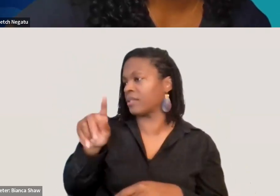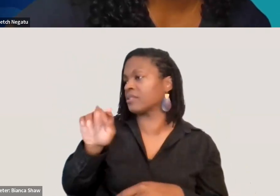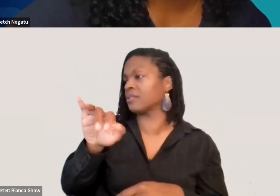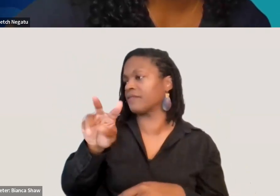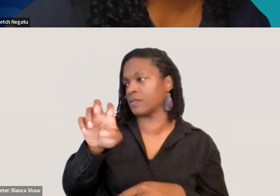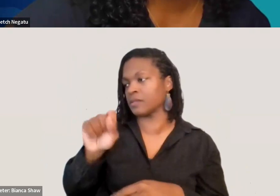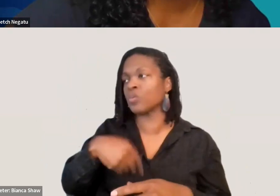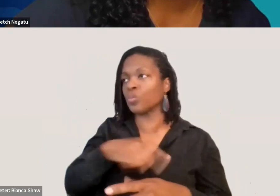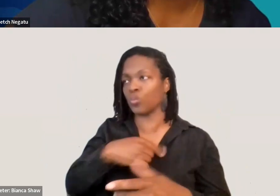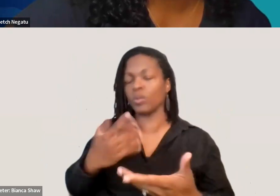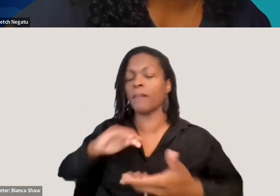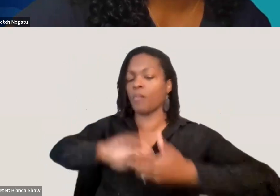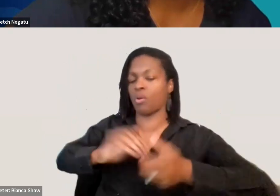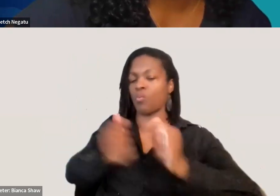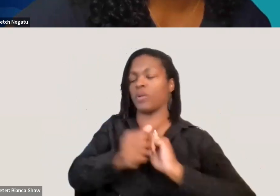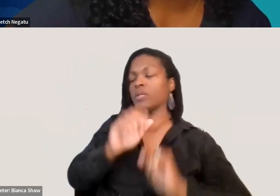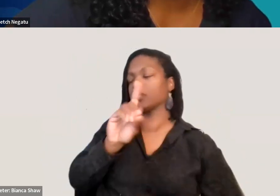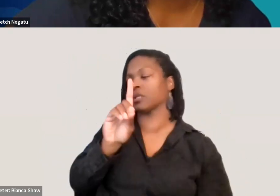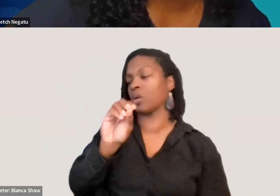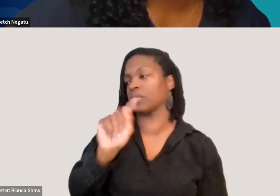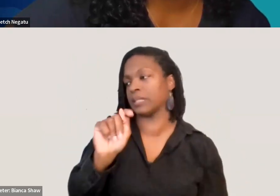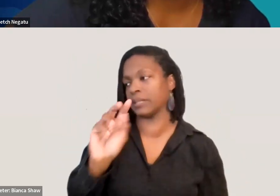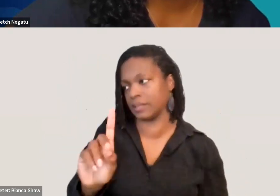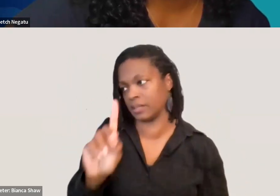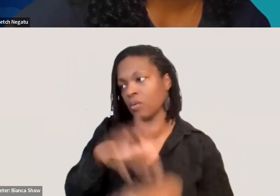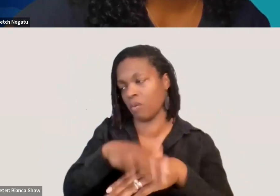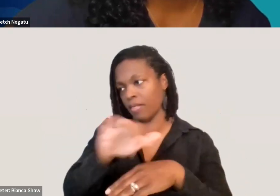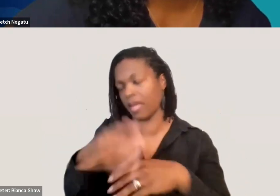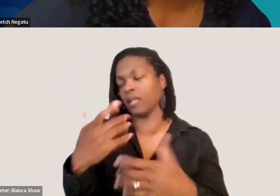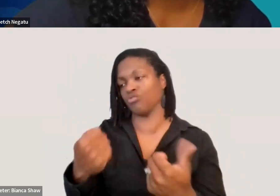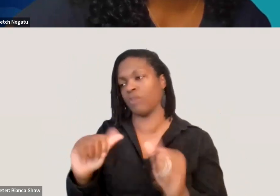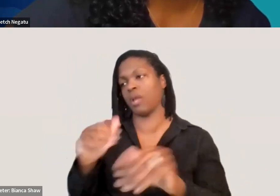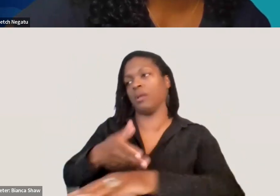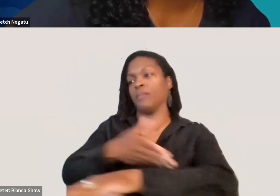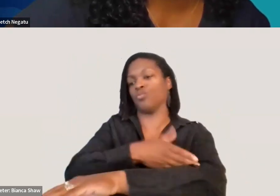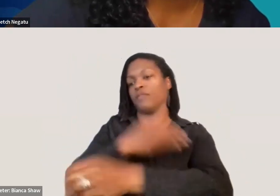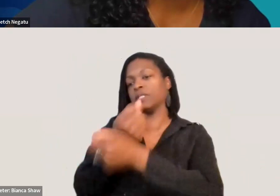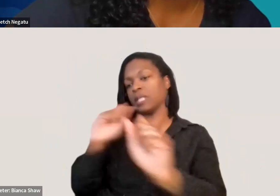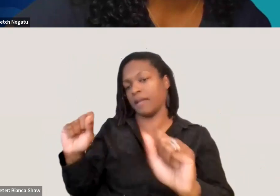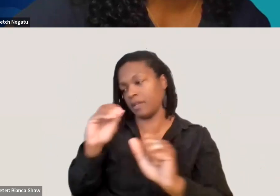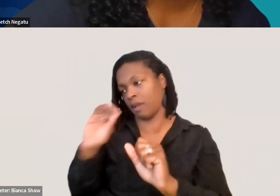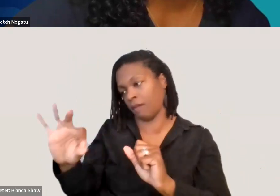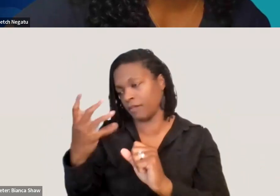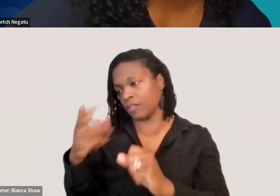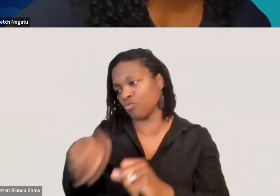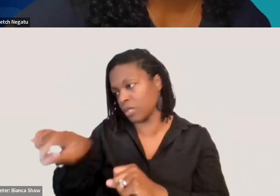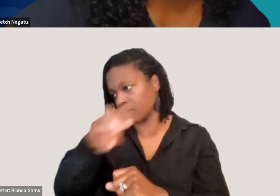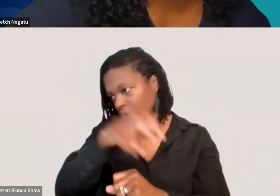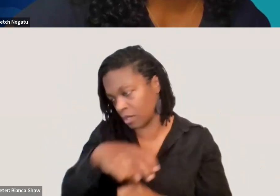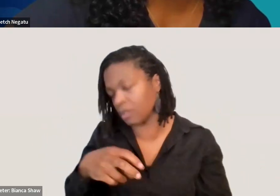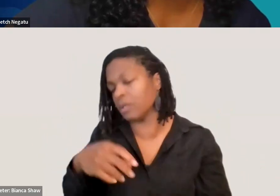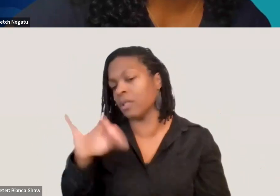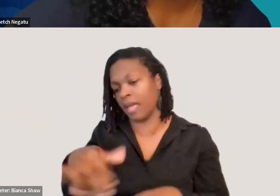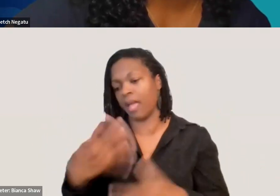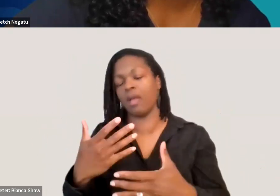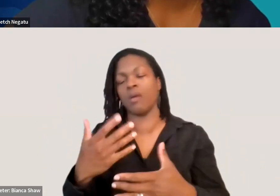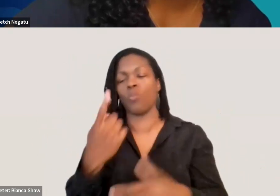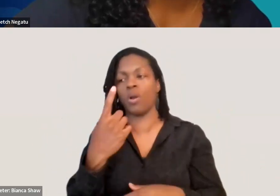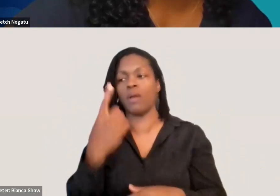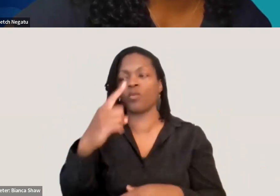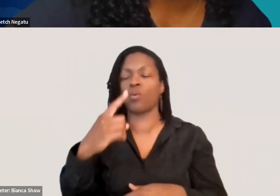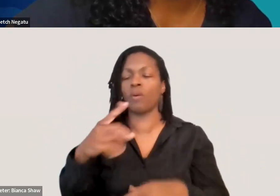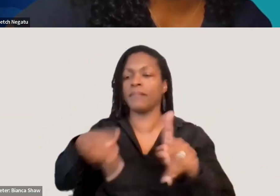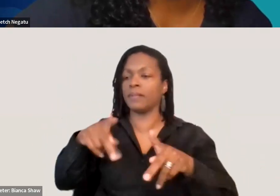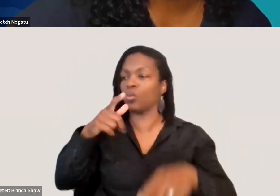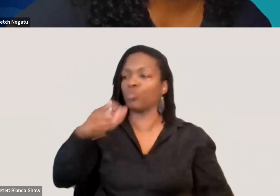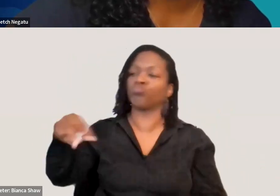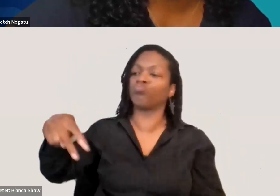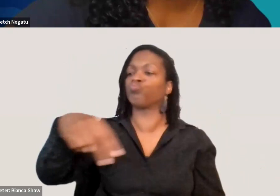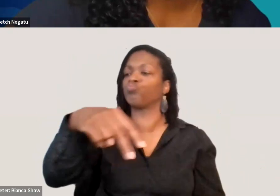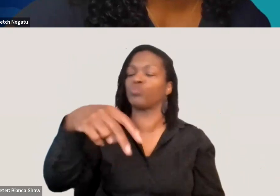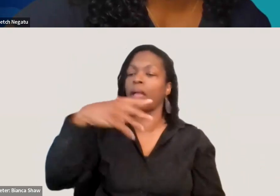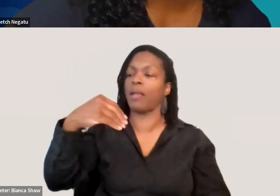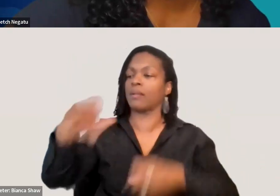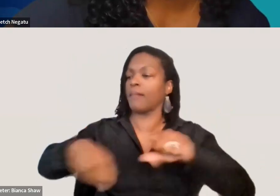Around, you know, improving the safety. Of transportation. So one dealing with pedestrians and bikes and the others dealing with, you know, vehicle crashes.